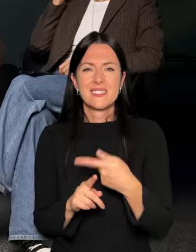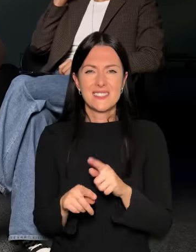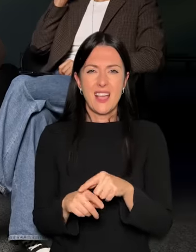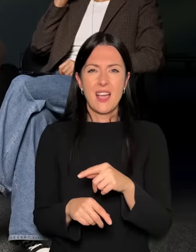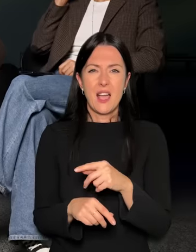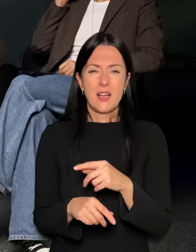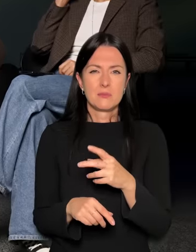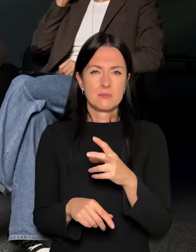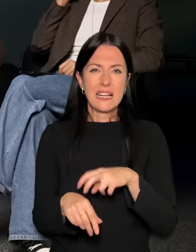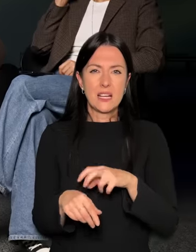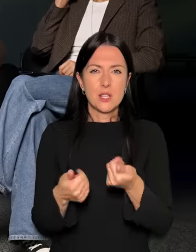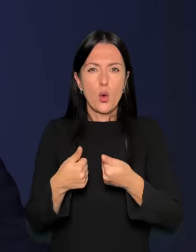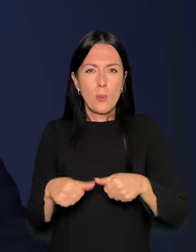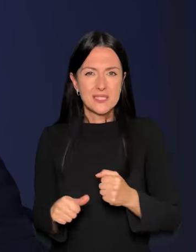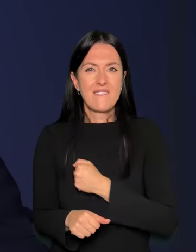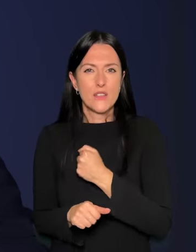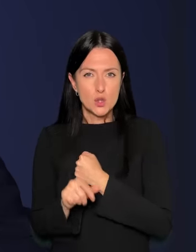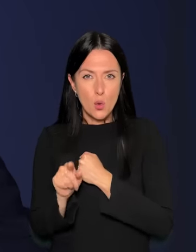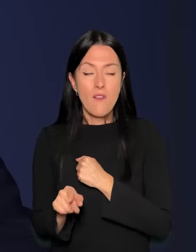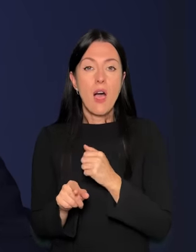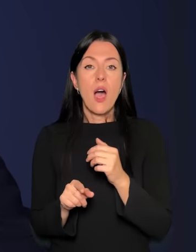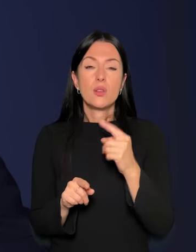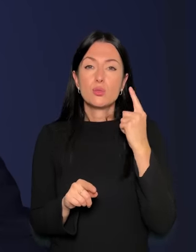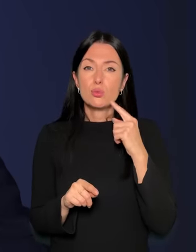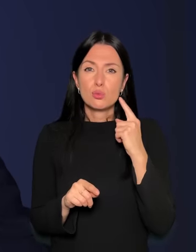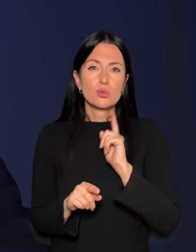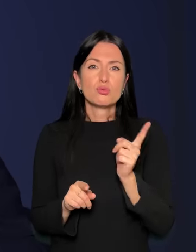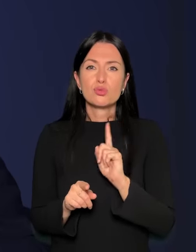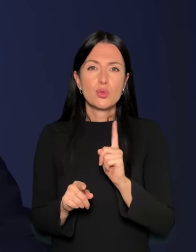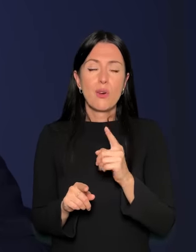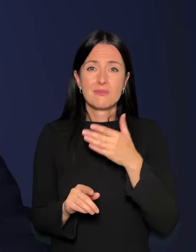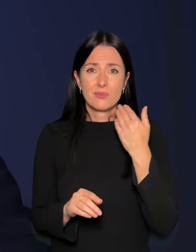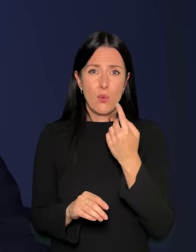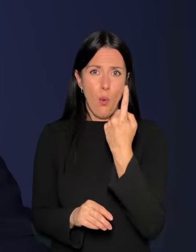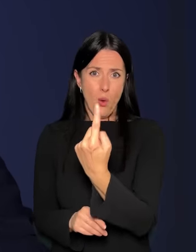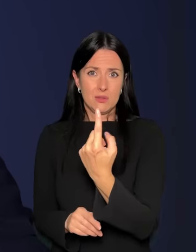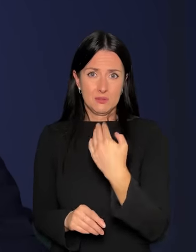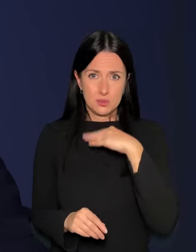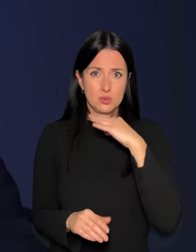it's military, a medical commission, specifically military. That's it. But I think it would be enough to have one military medical commission,